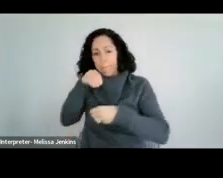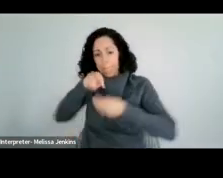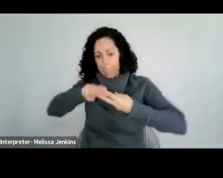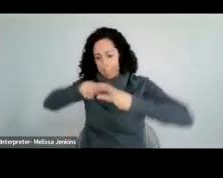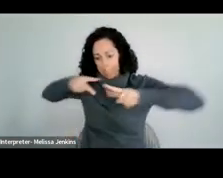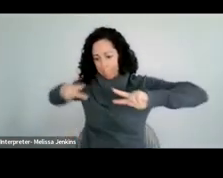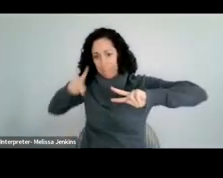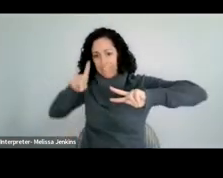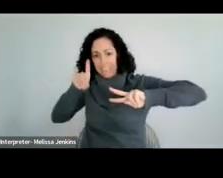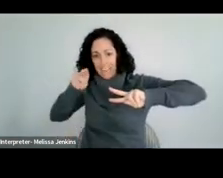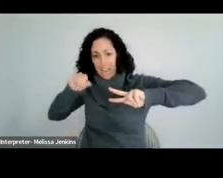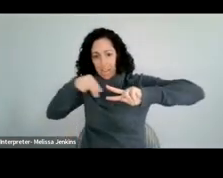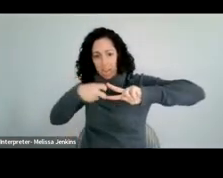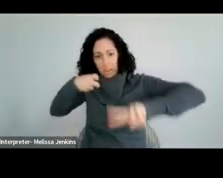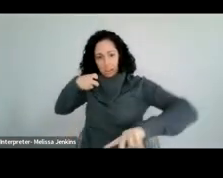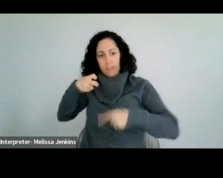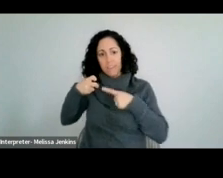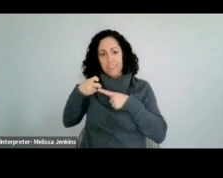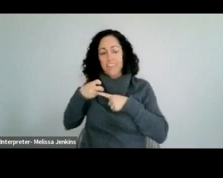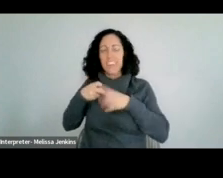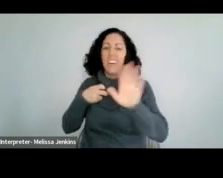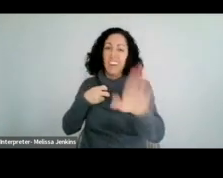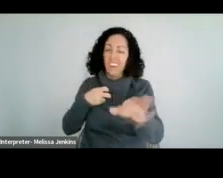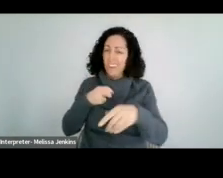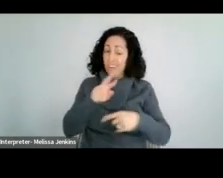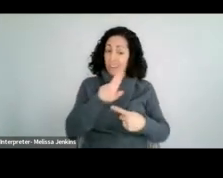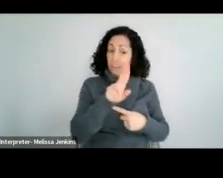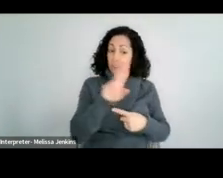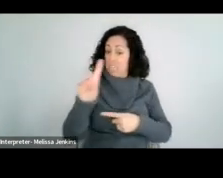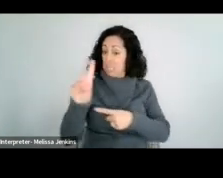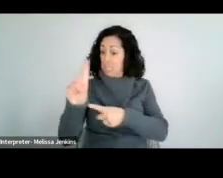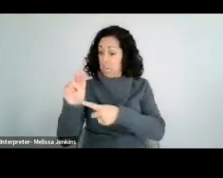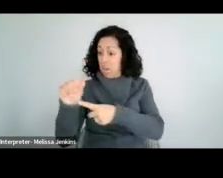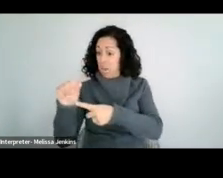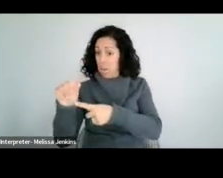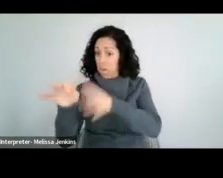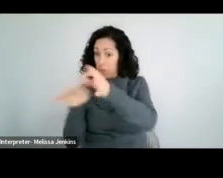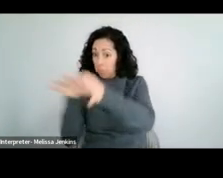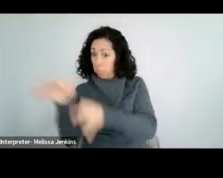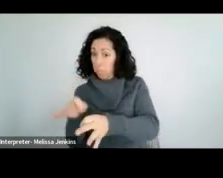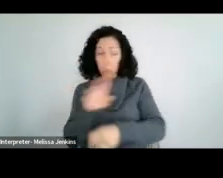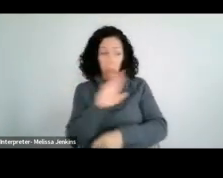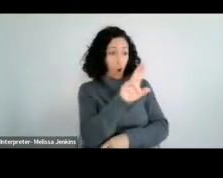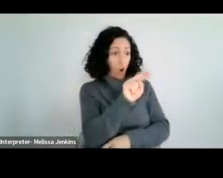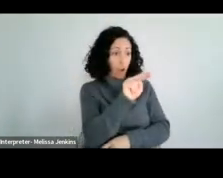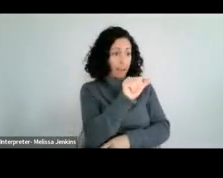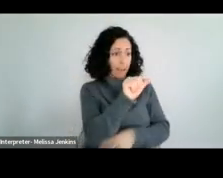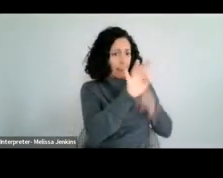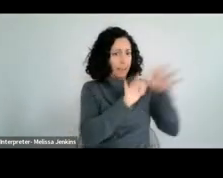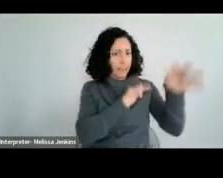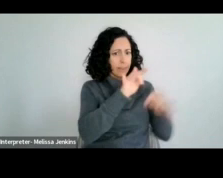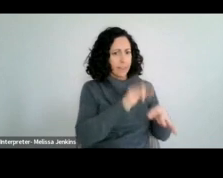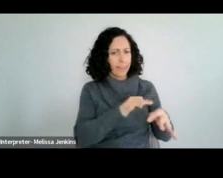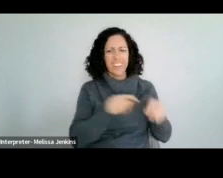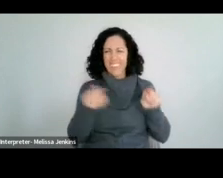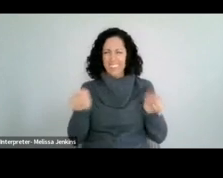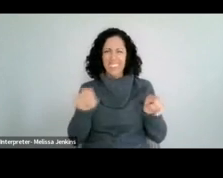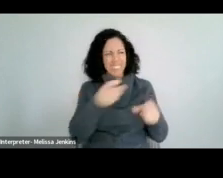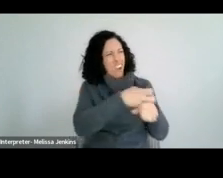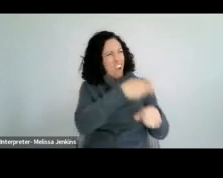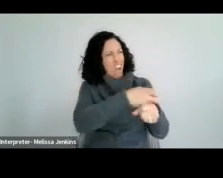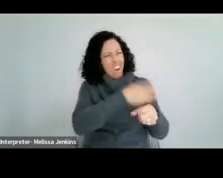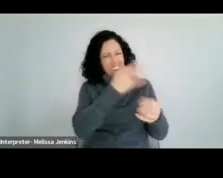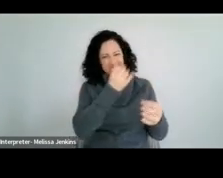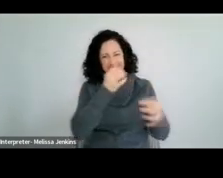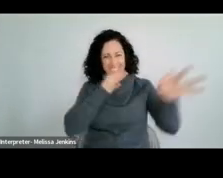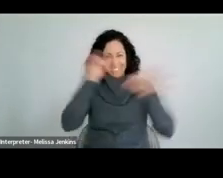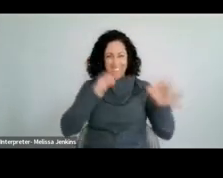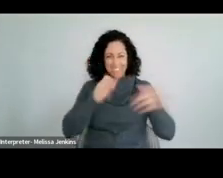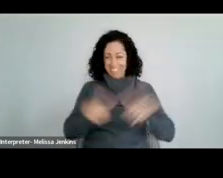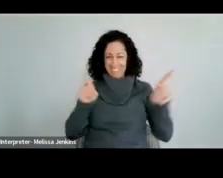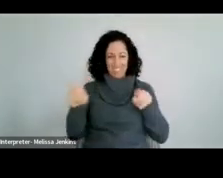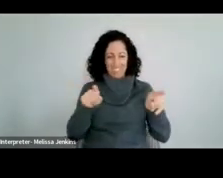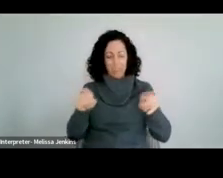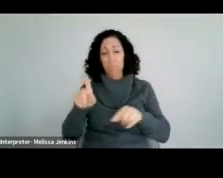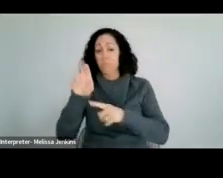I always find it harder to explain RNA than DNA due to everyone knowing what DNA is because of Jurassic Park.